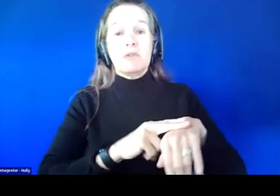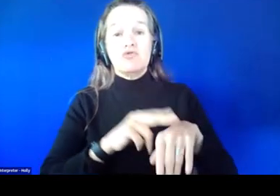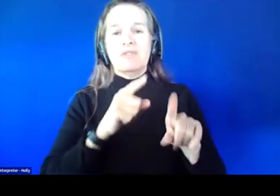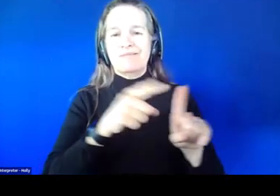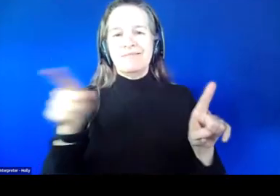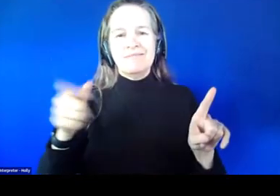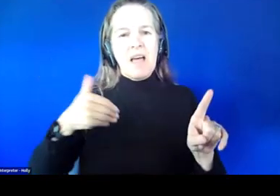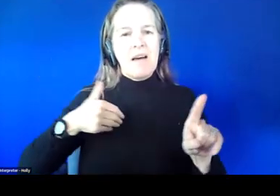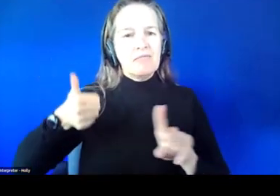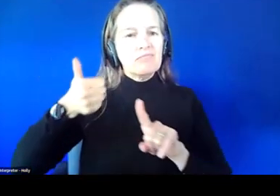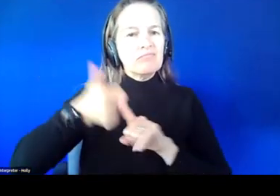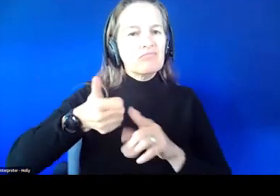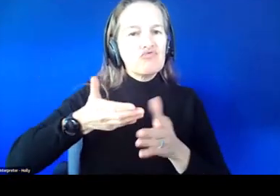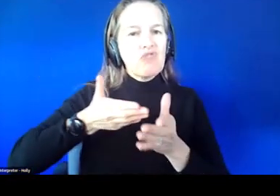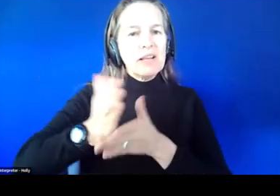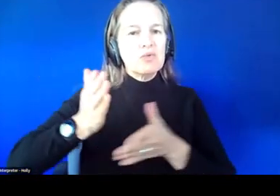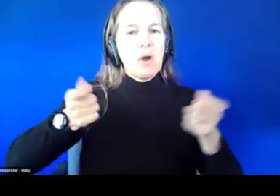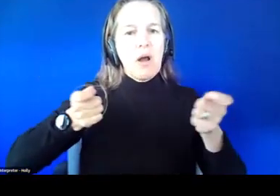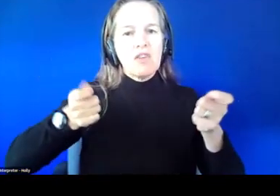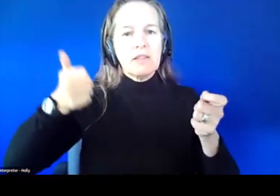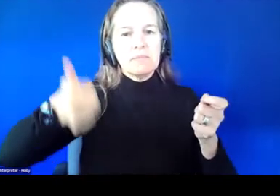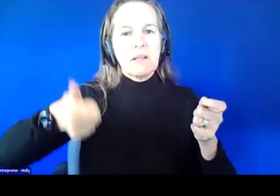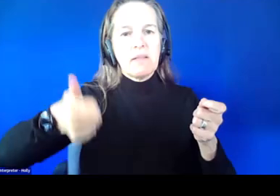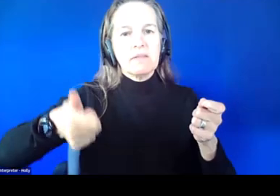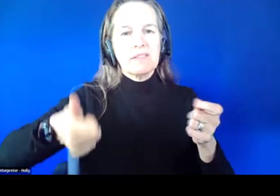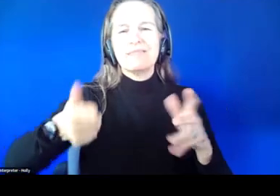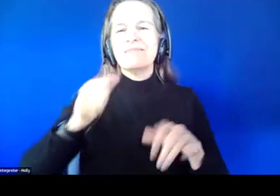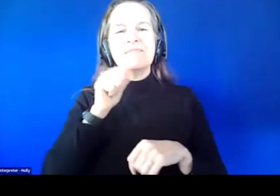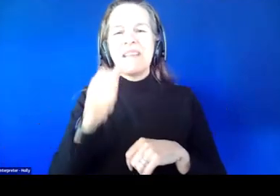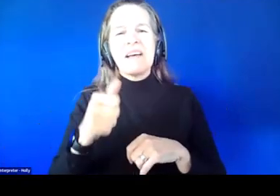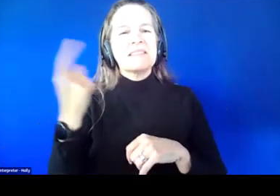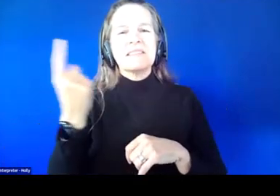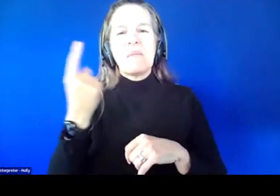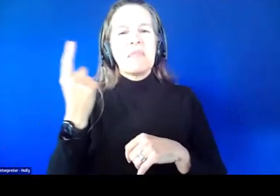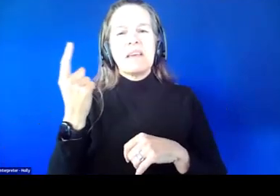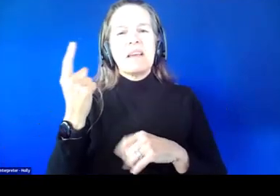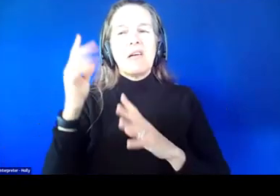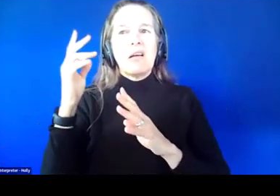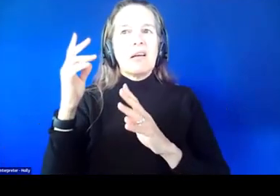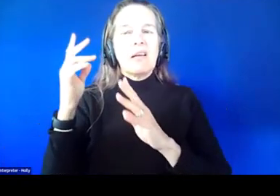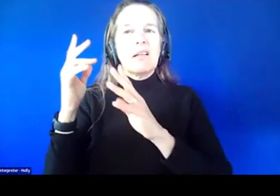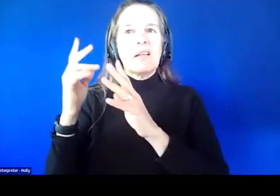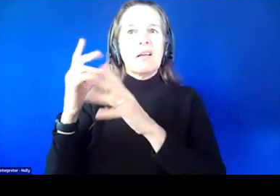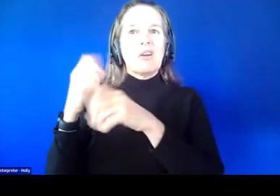to govern themselves and this wasn't something created um from the treaties you know that took place throughout